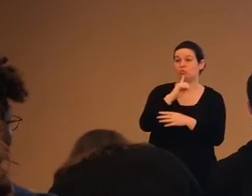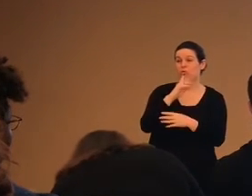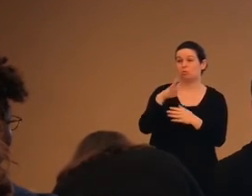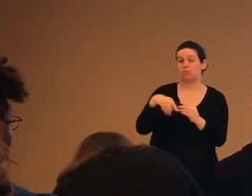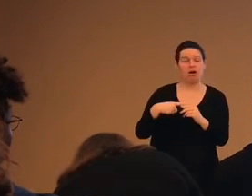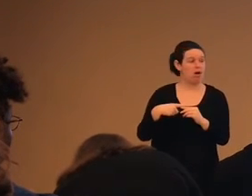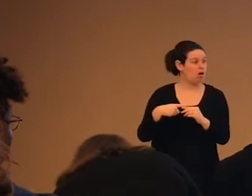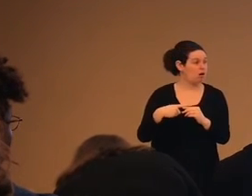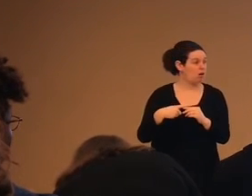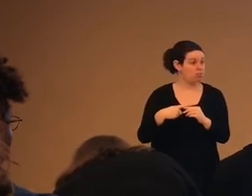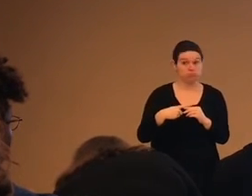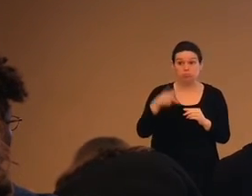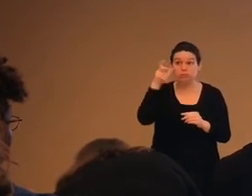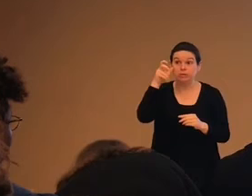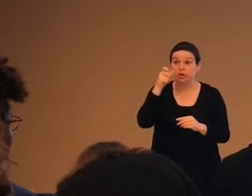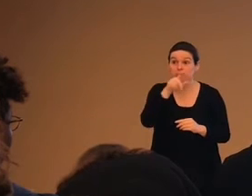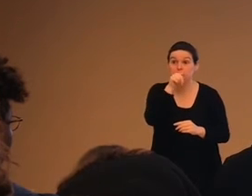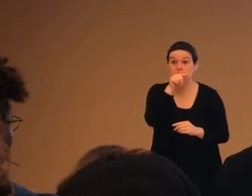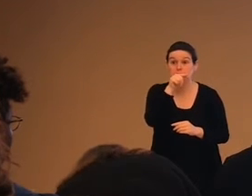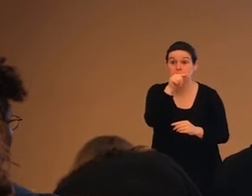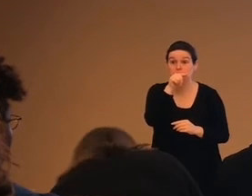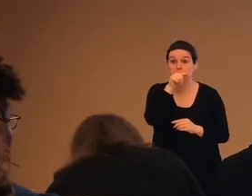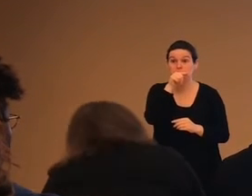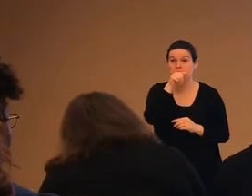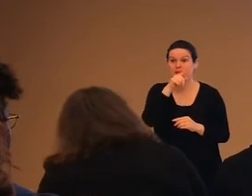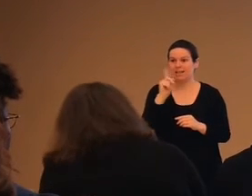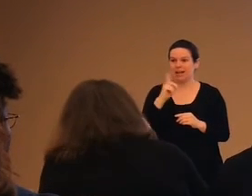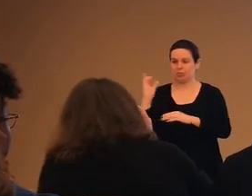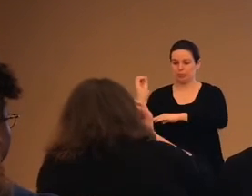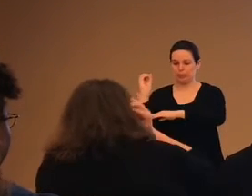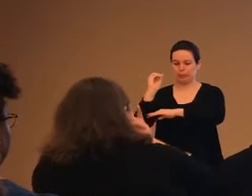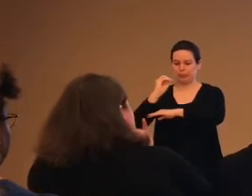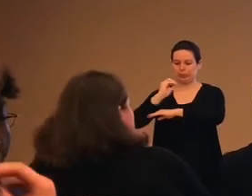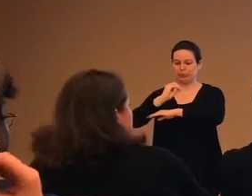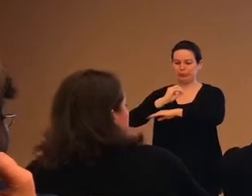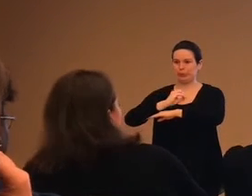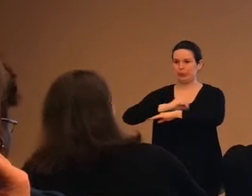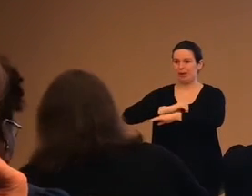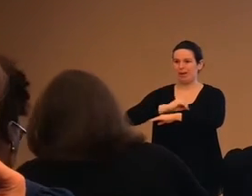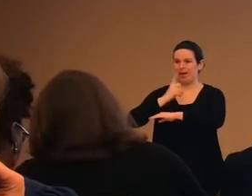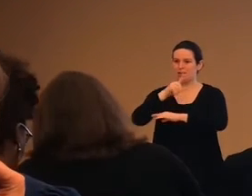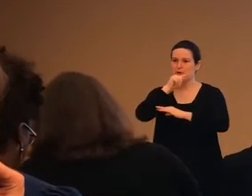We did hear Birds Twitter as if it was dust that was part of the experience that we can share with visitors